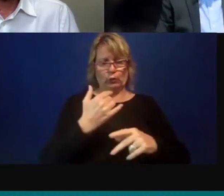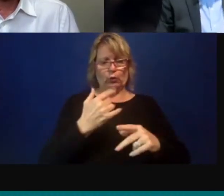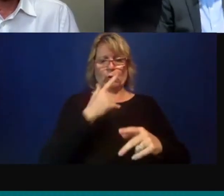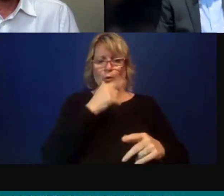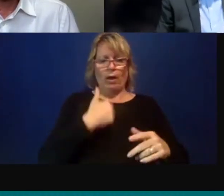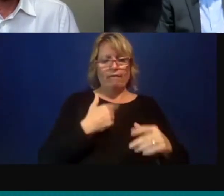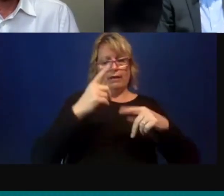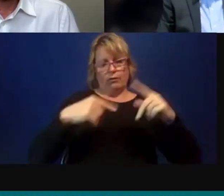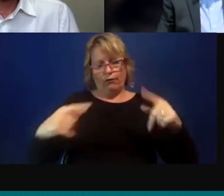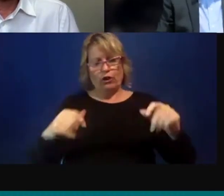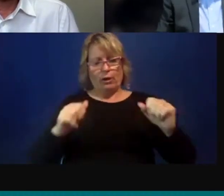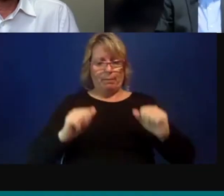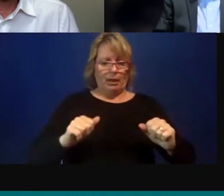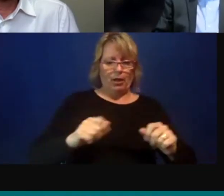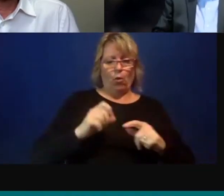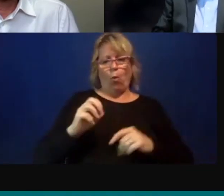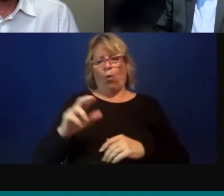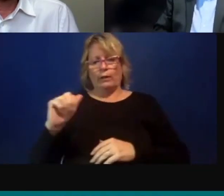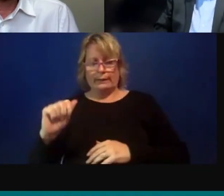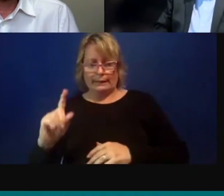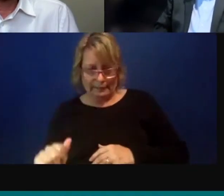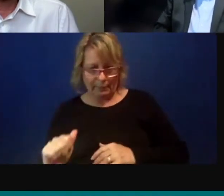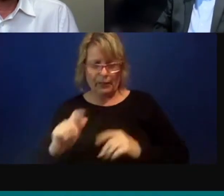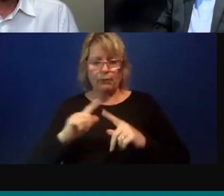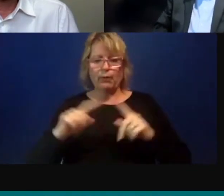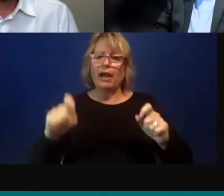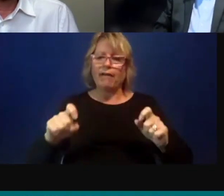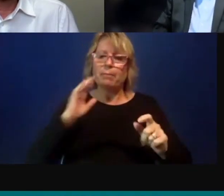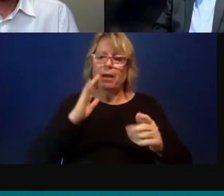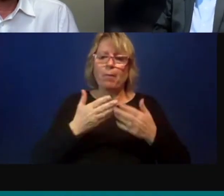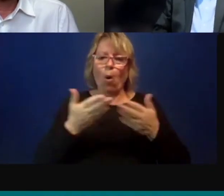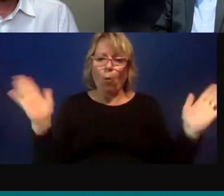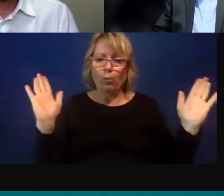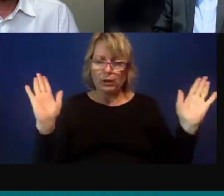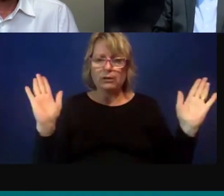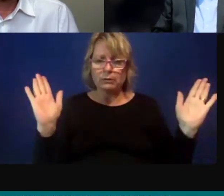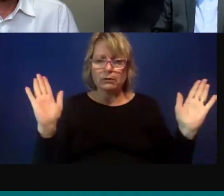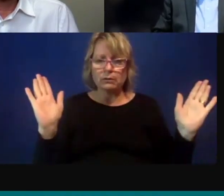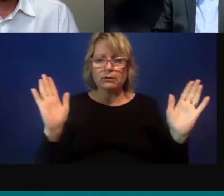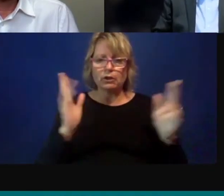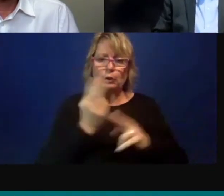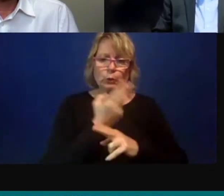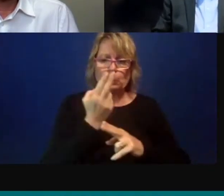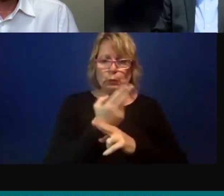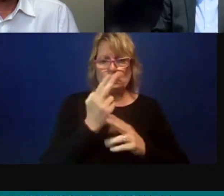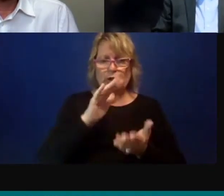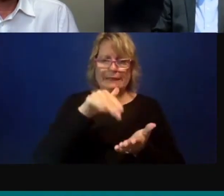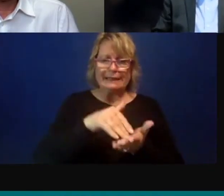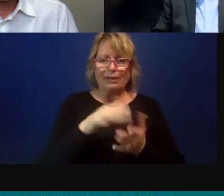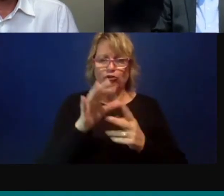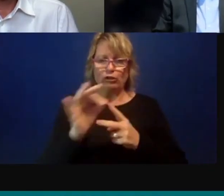abilities or disabilities, we need to be able to open up the user-centric choices and choice